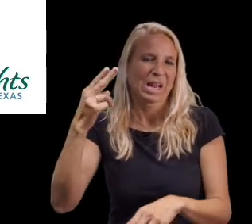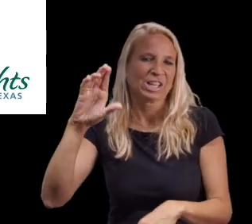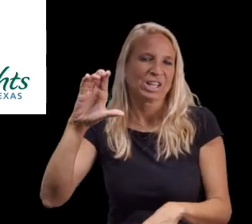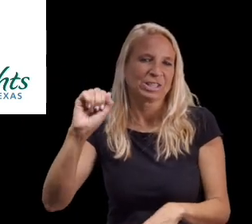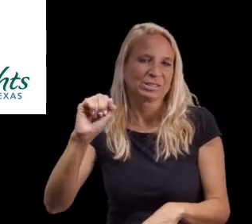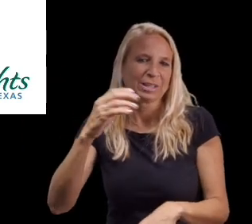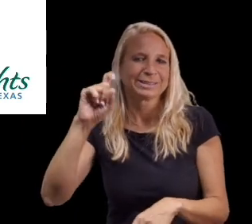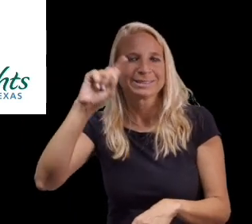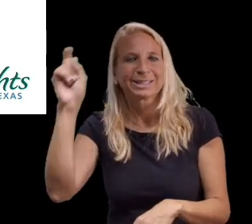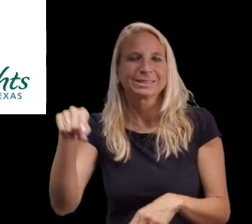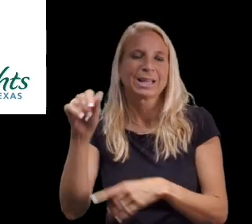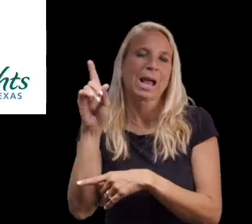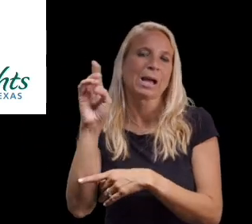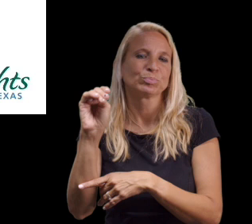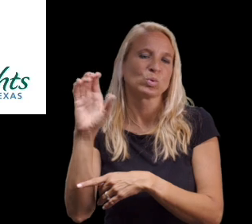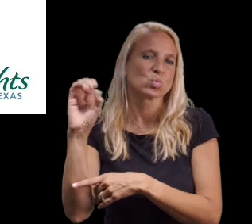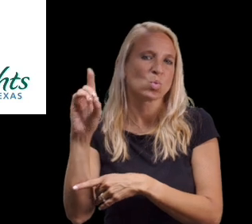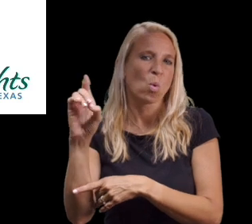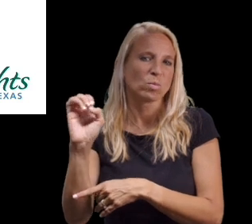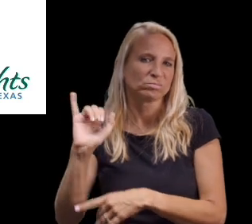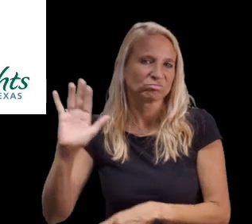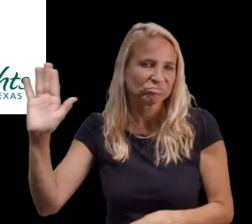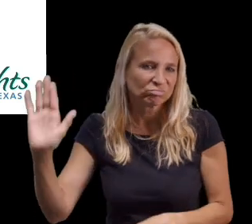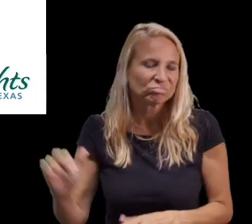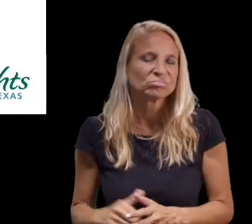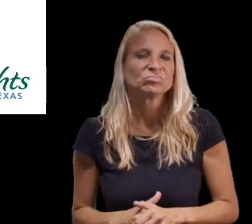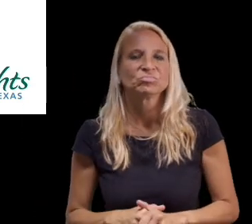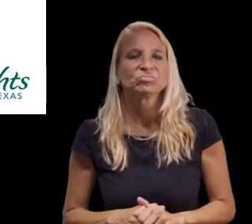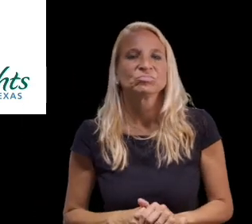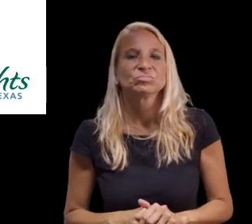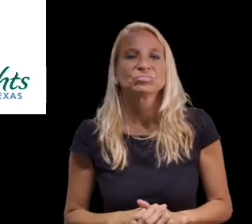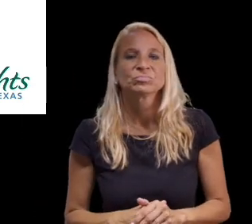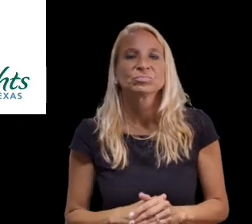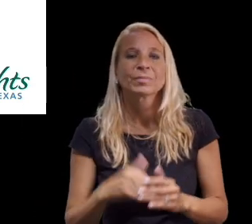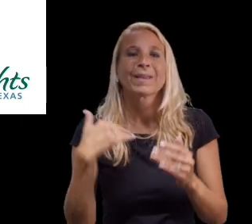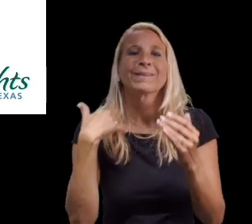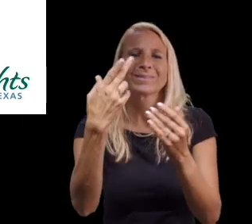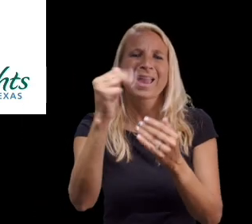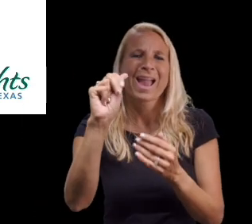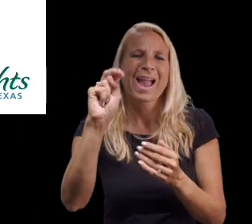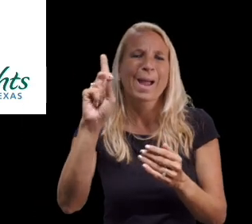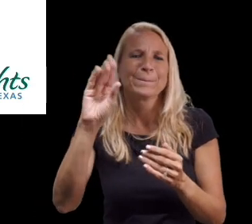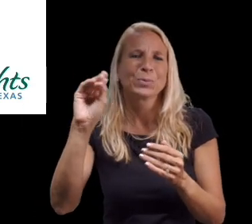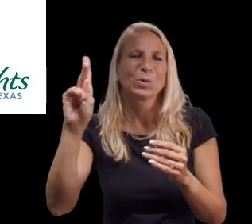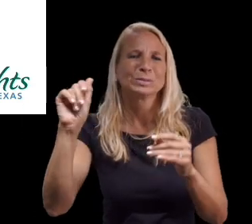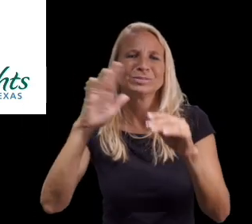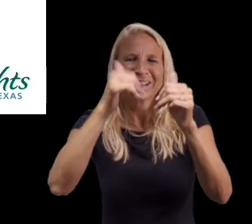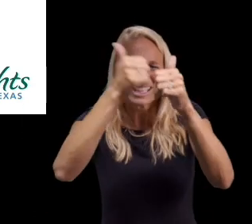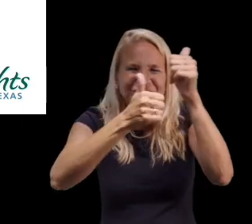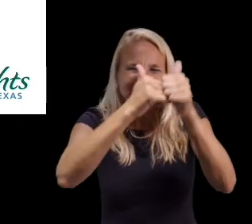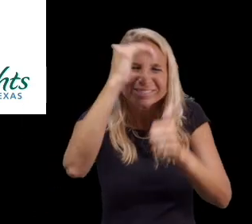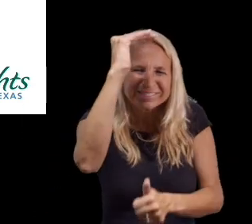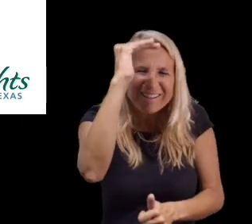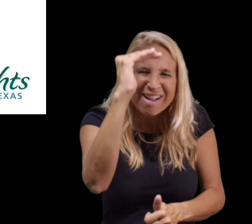and the Texas Administrative Code. There's handbooks and links